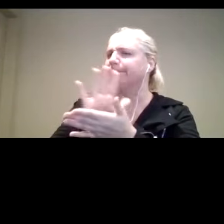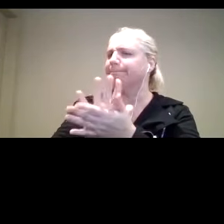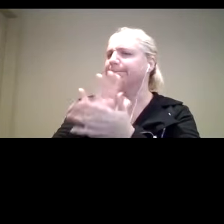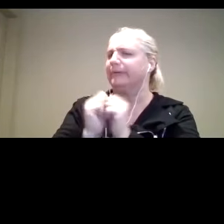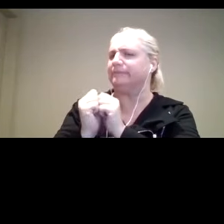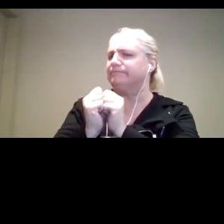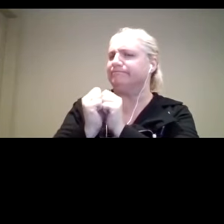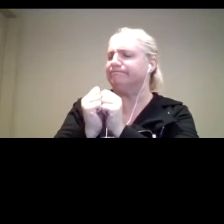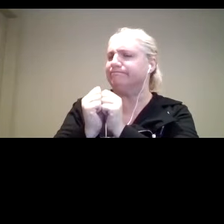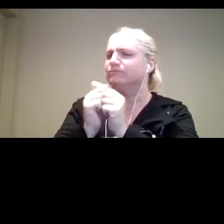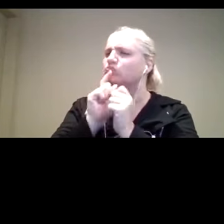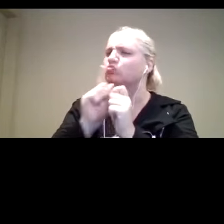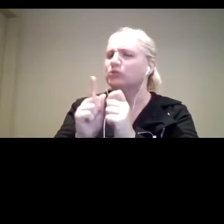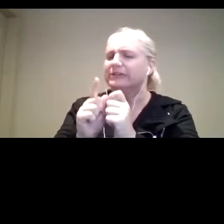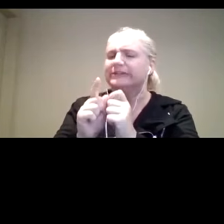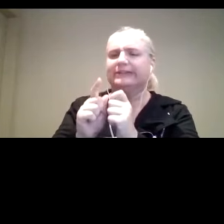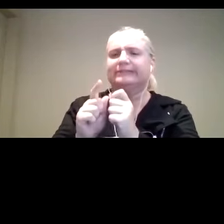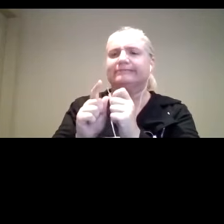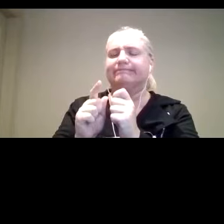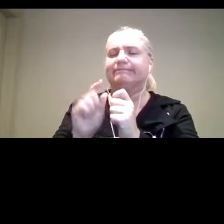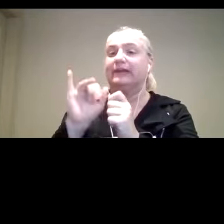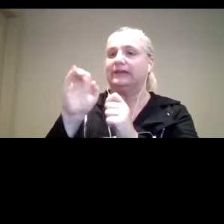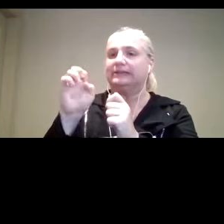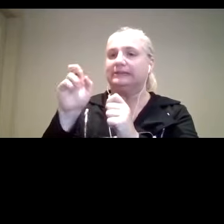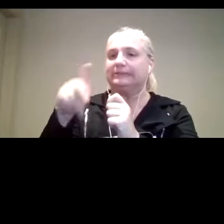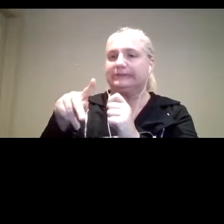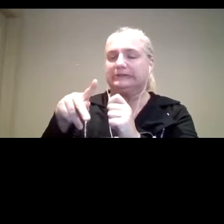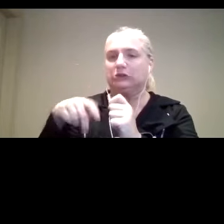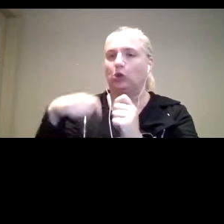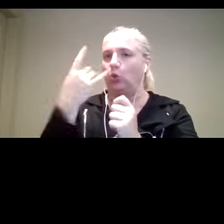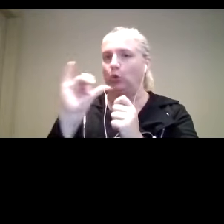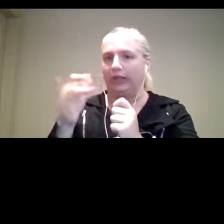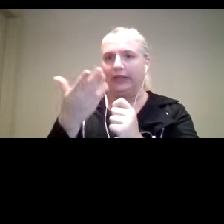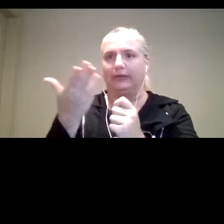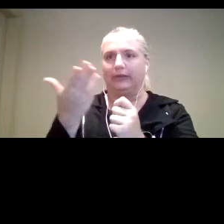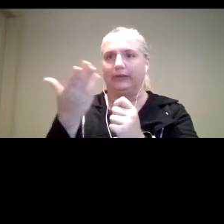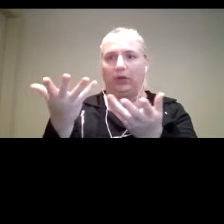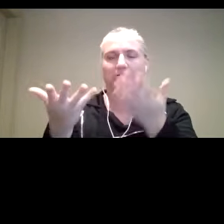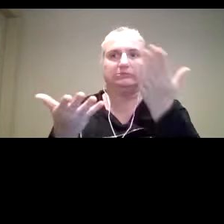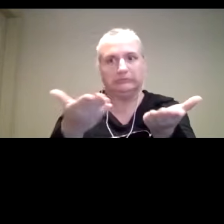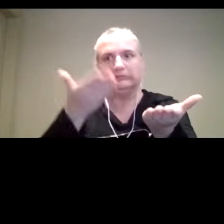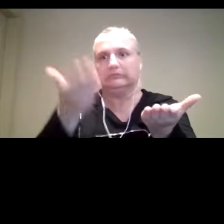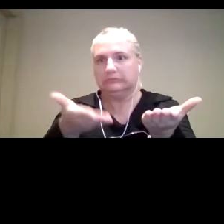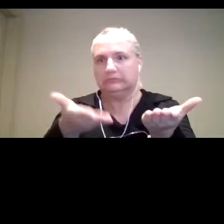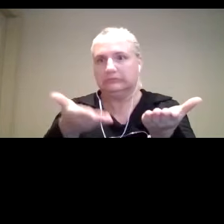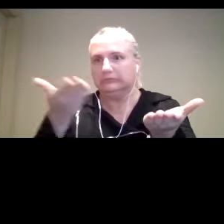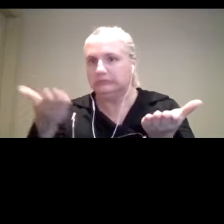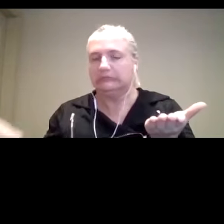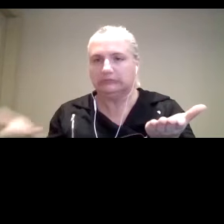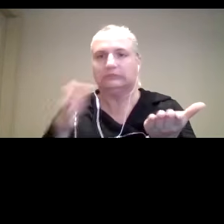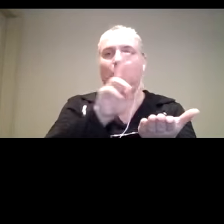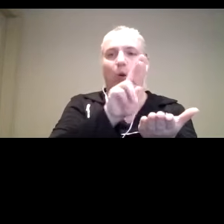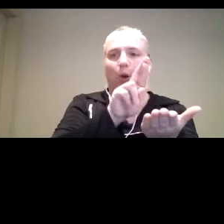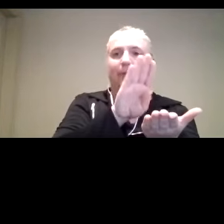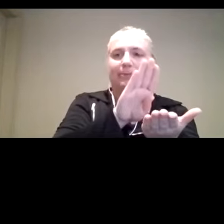that really lays out what an IEP would look like from the our B page, which is the PLAAFP,